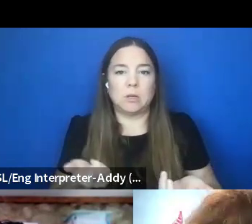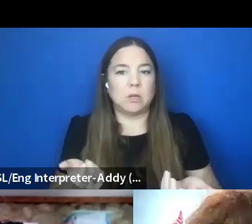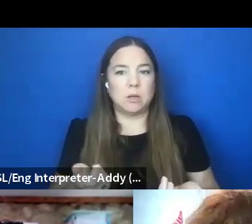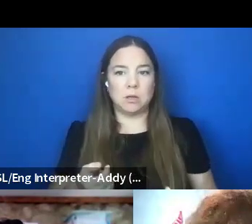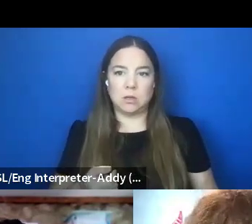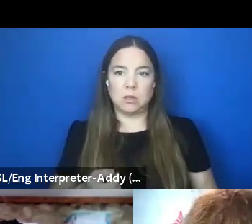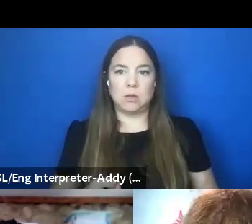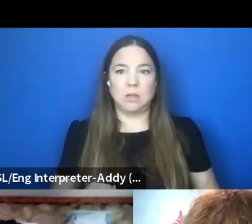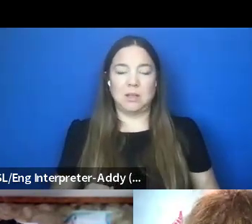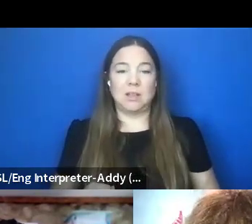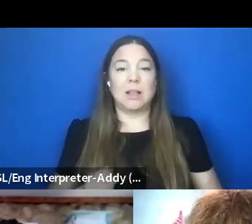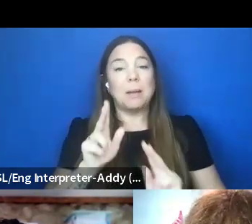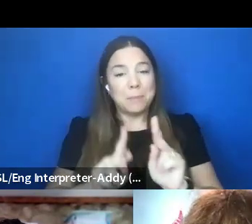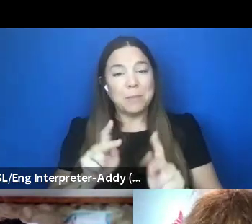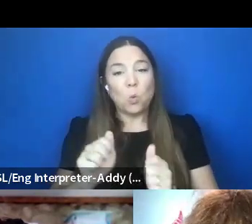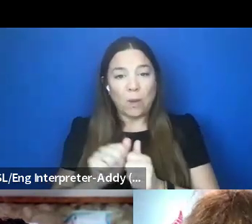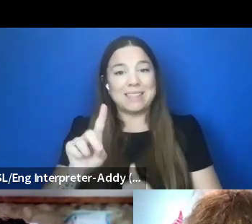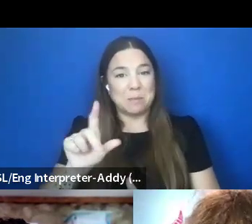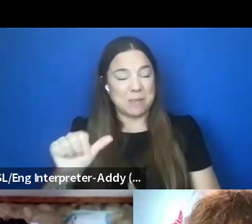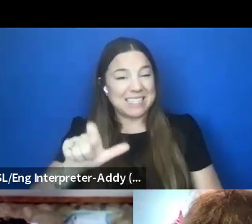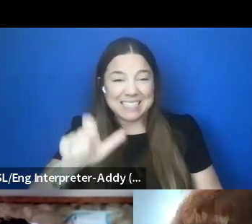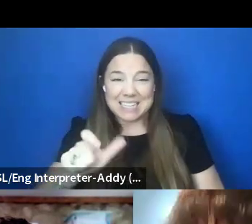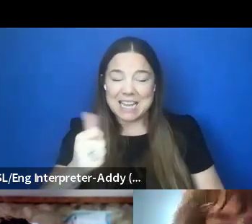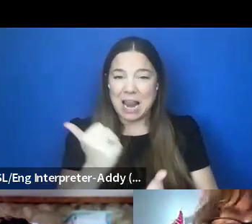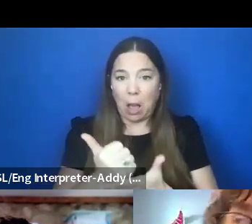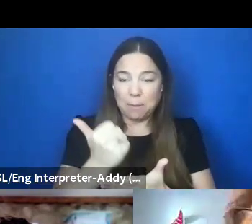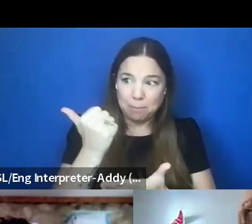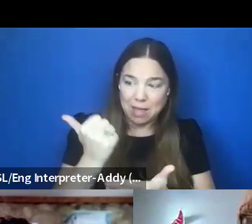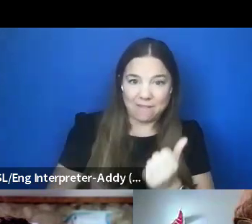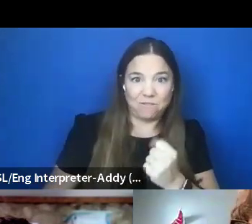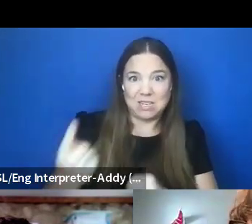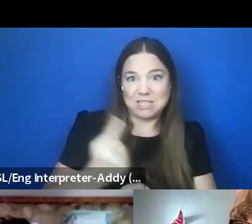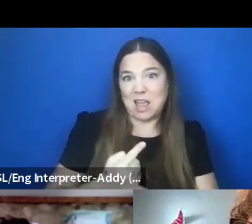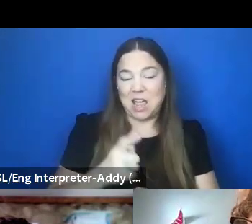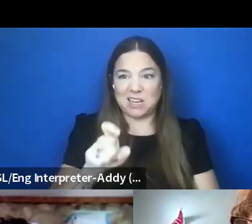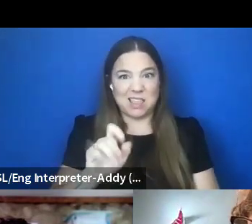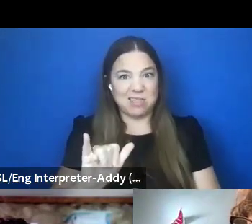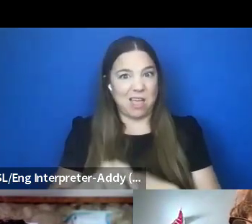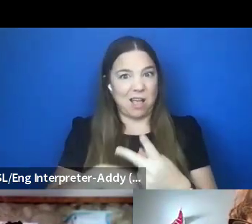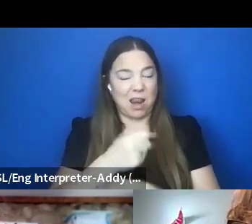Don Dew: people with disabilities need on a daily basis. Don Dew: and they will get benefit at